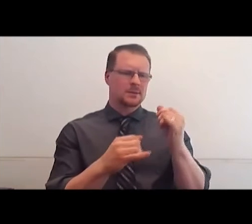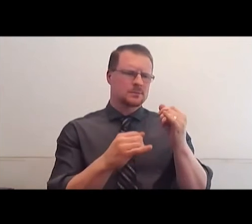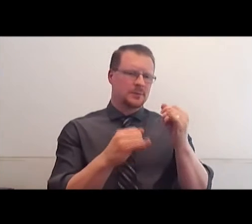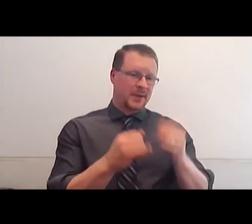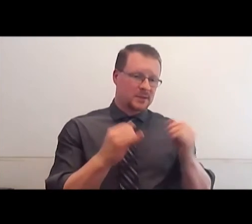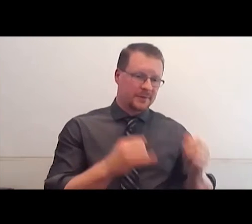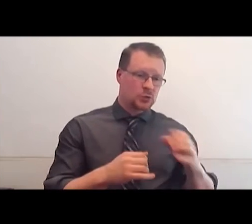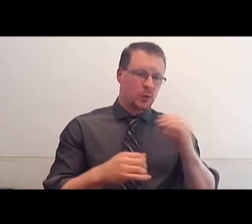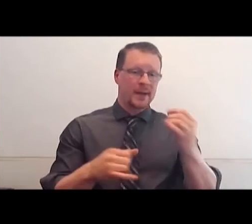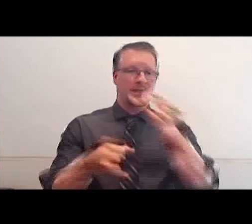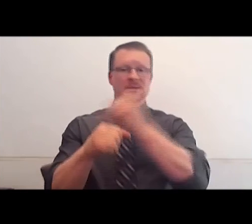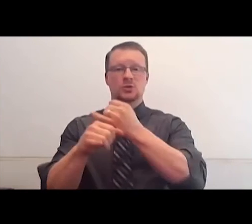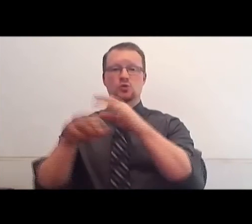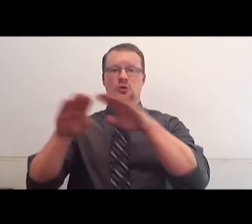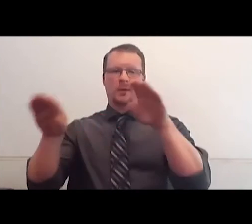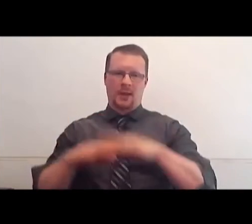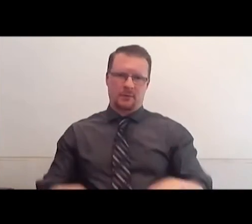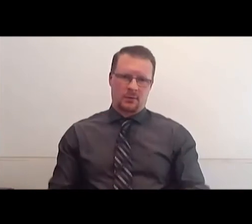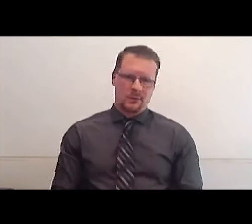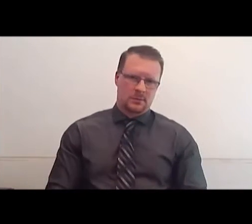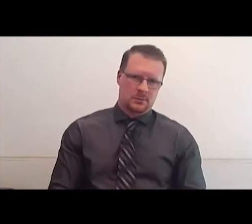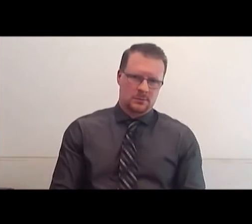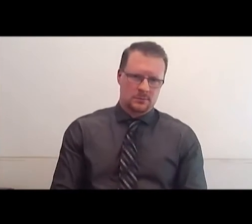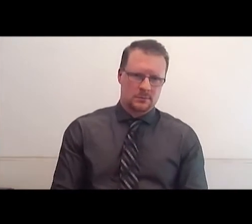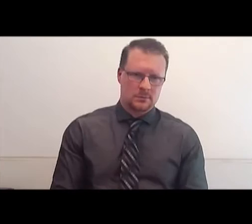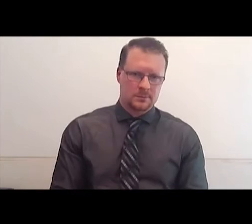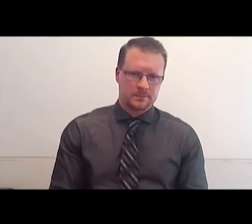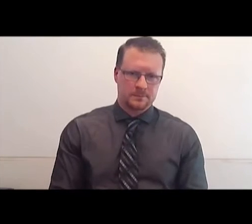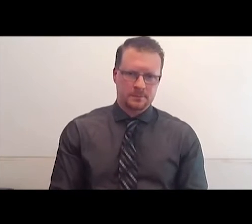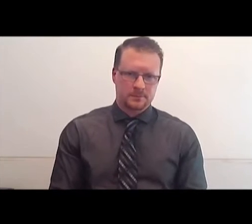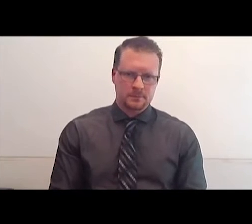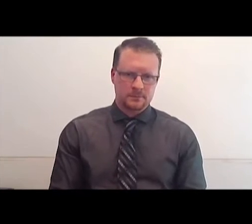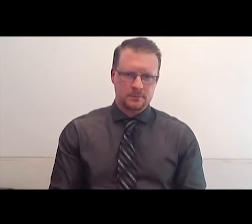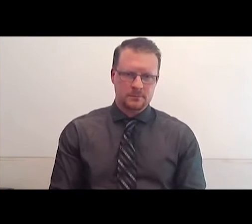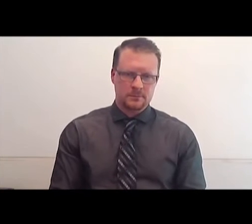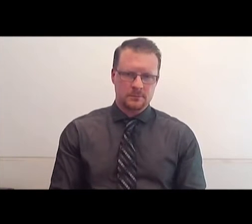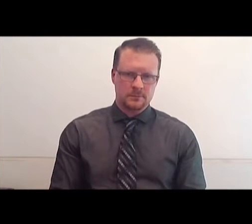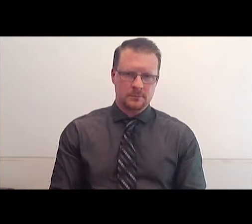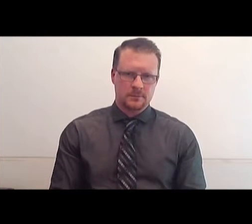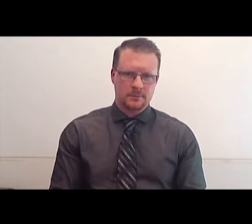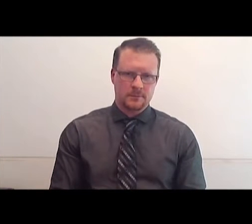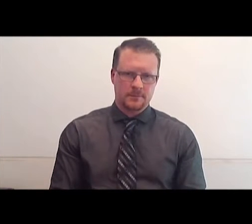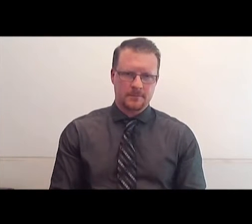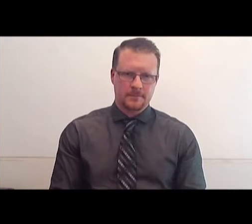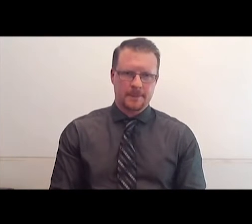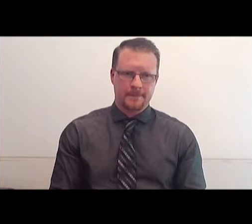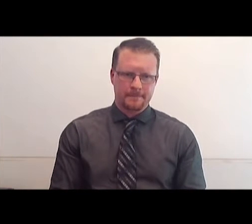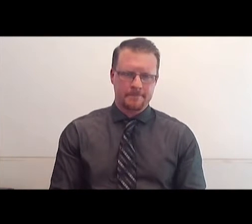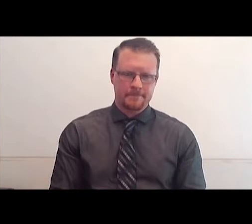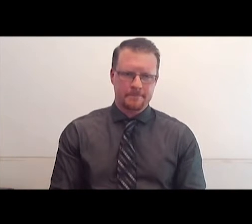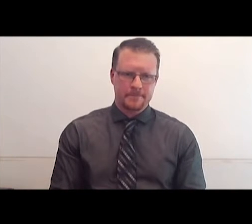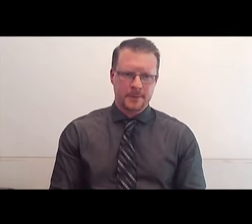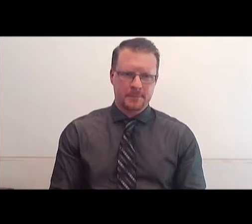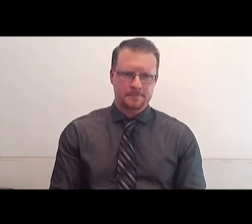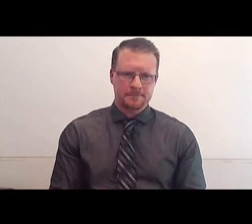in terms of care, policies from the individual level all the way up to the institutional level.